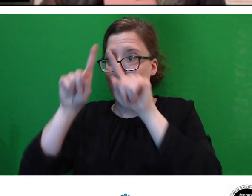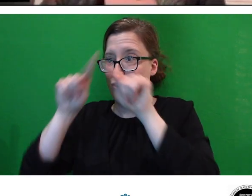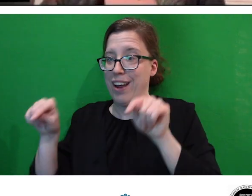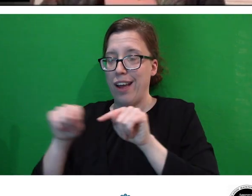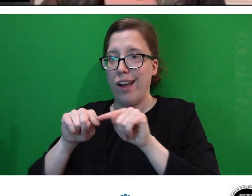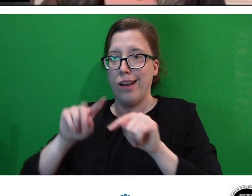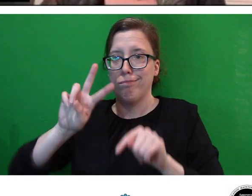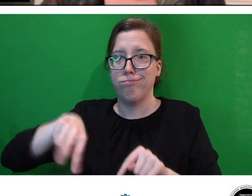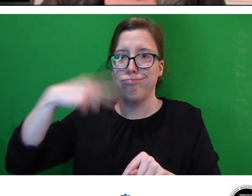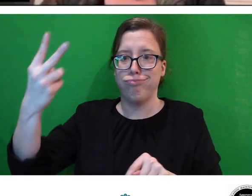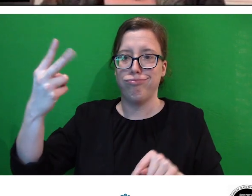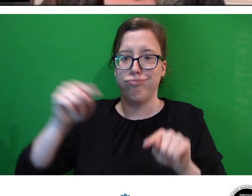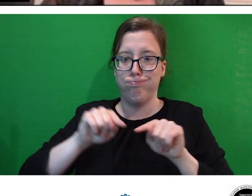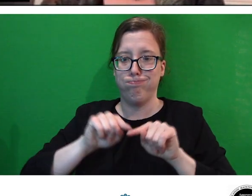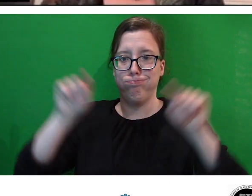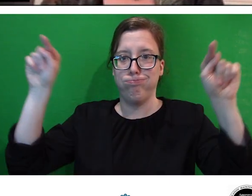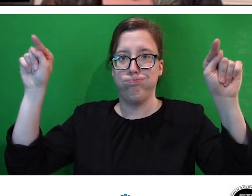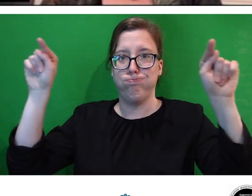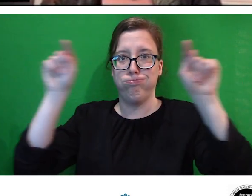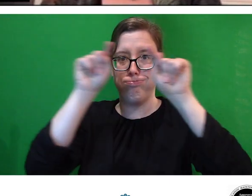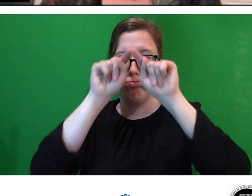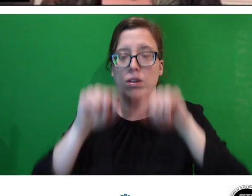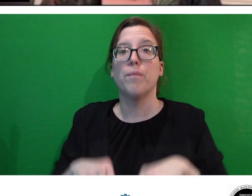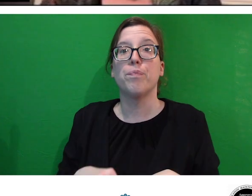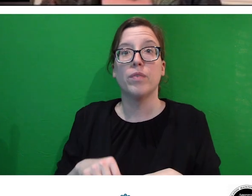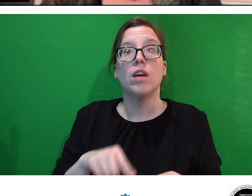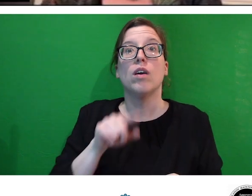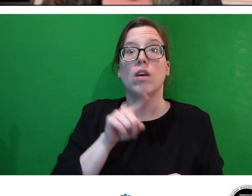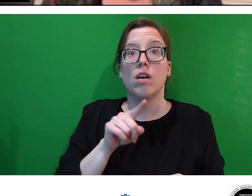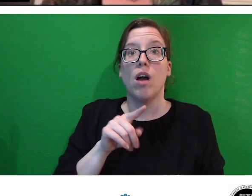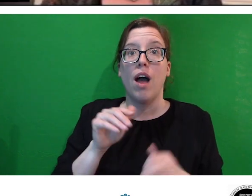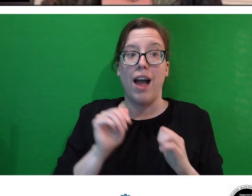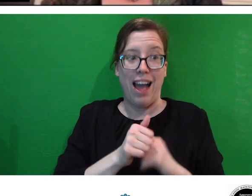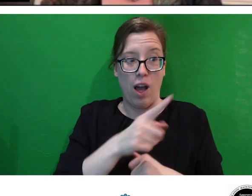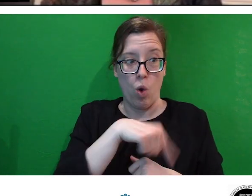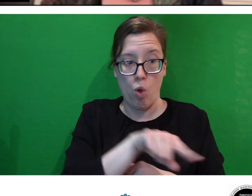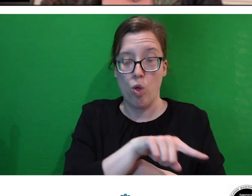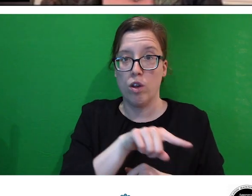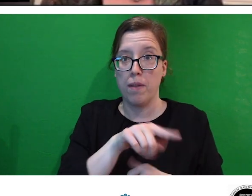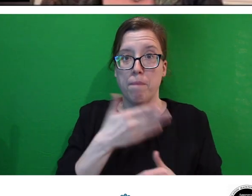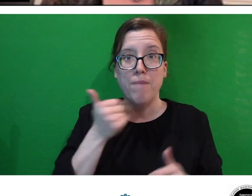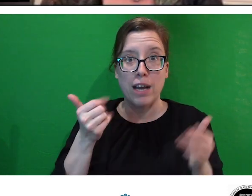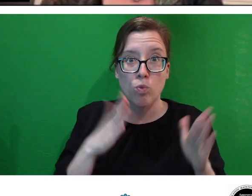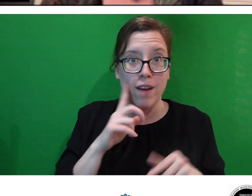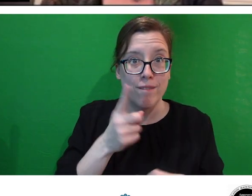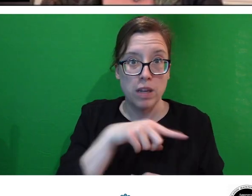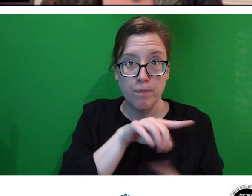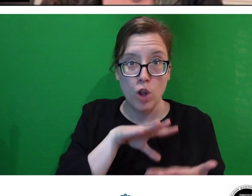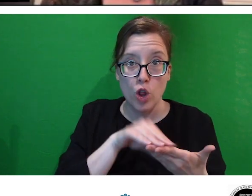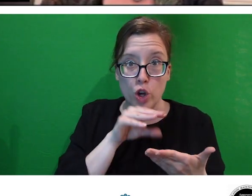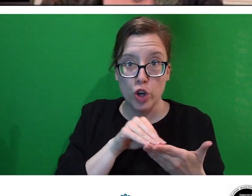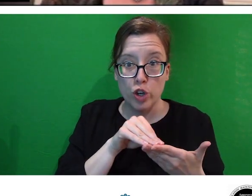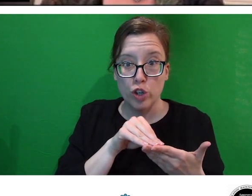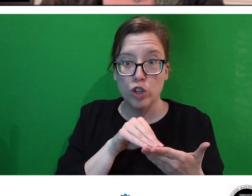Well, we're going to buzz on through with kids with deafblindness, the triangle is inverted.